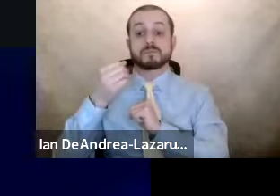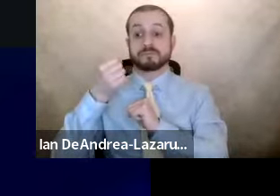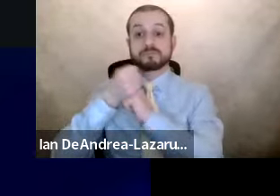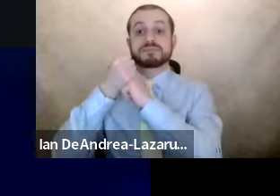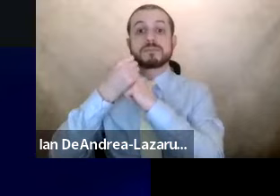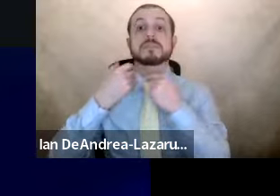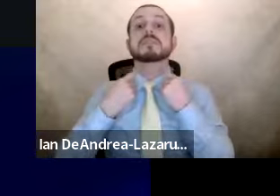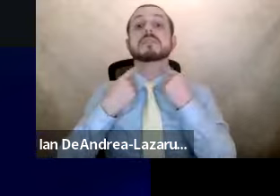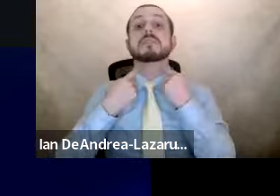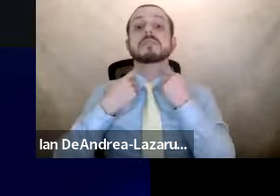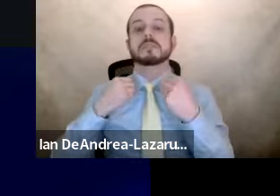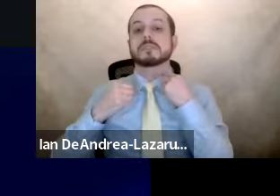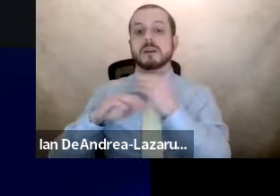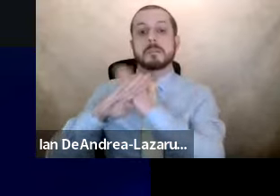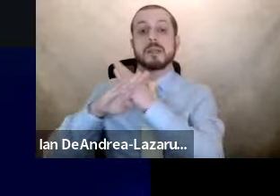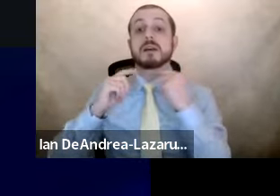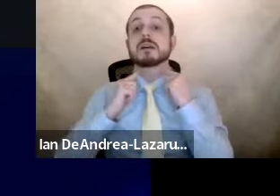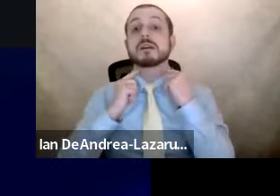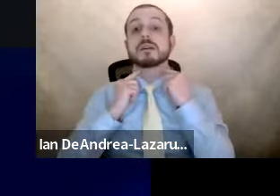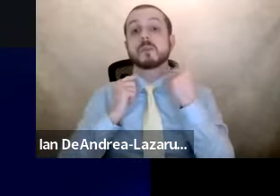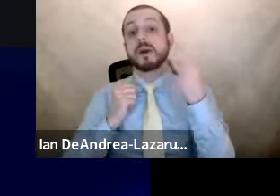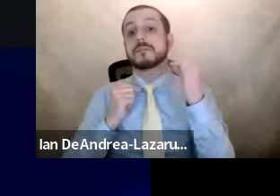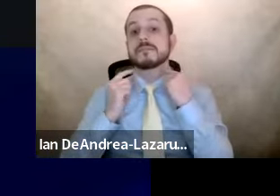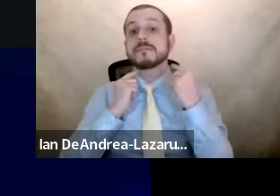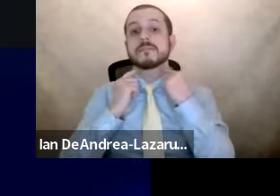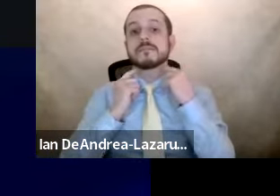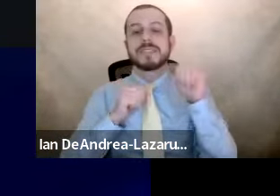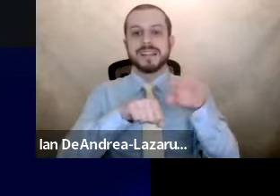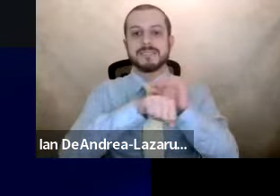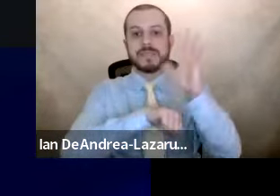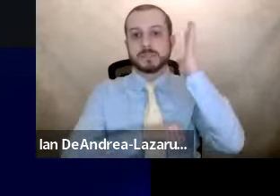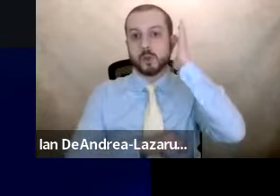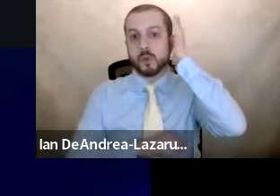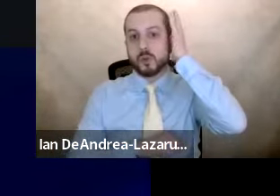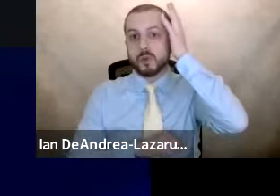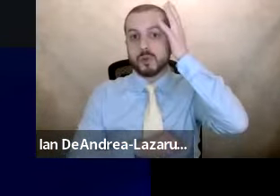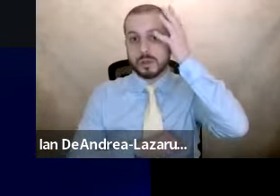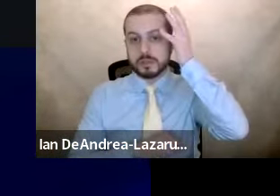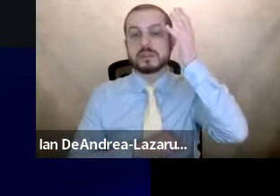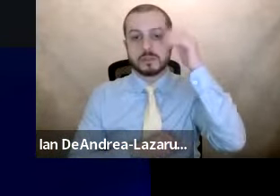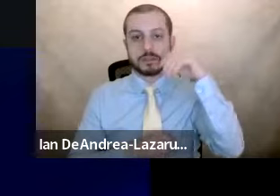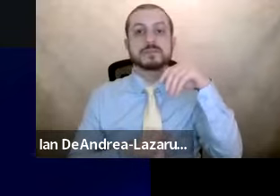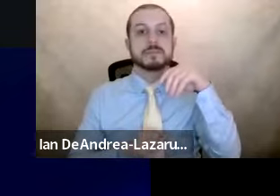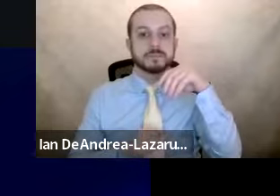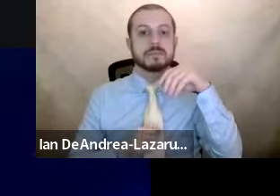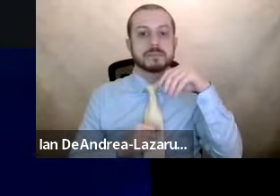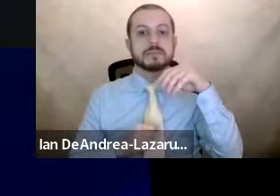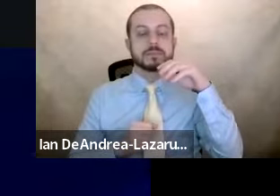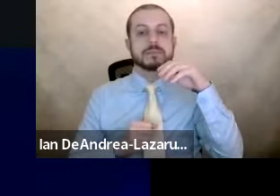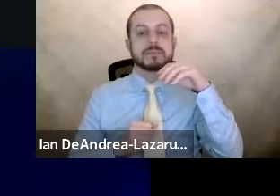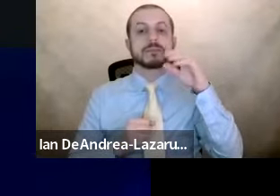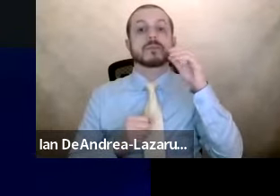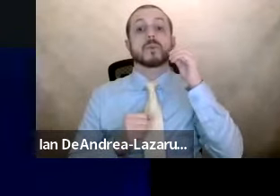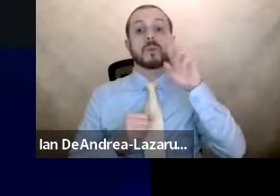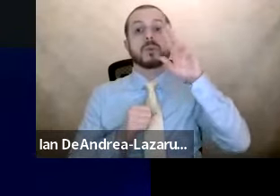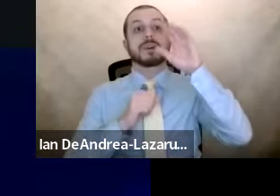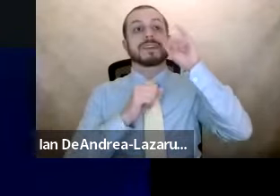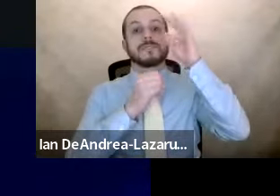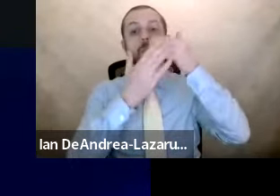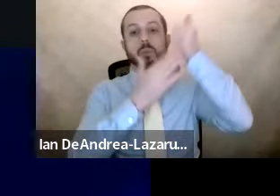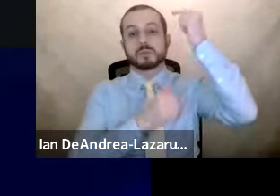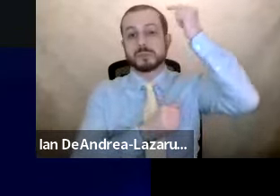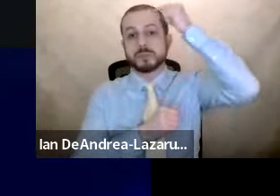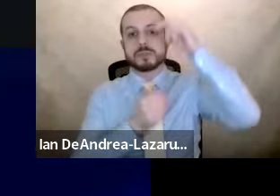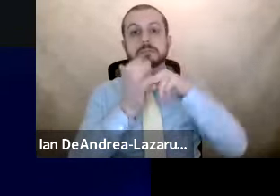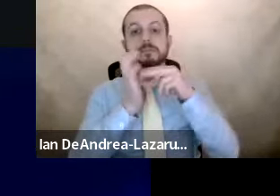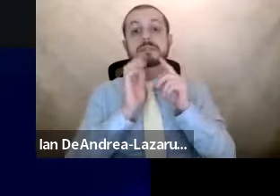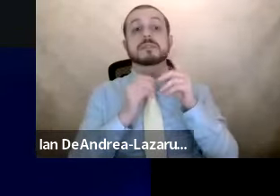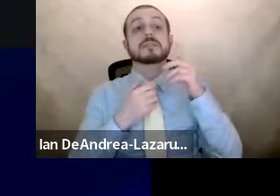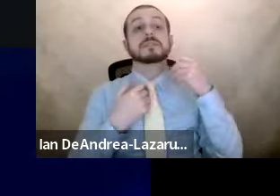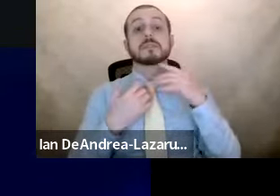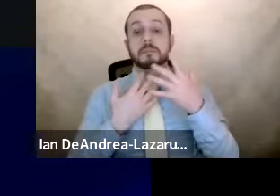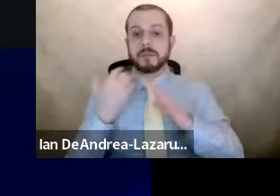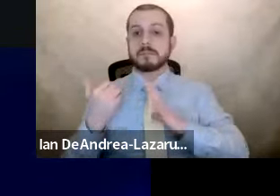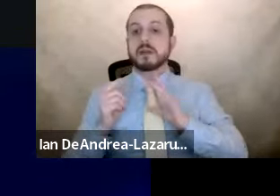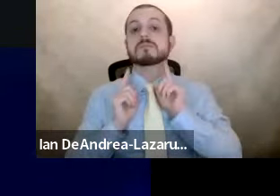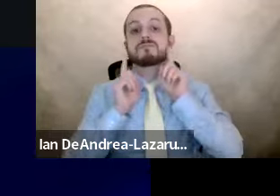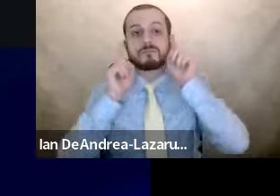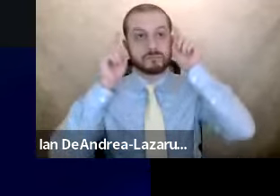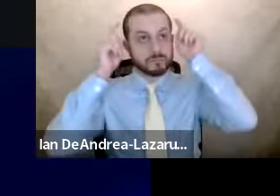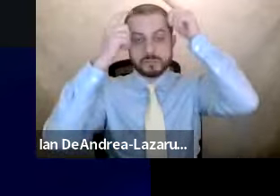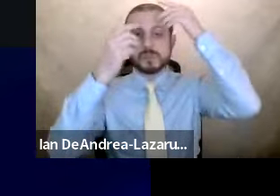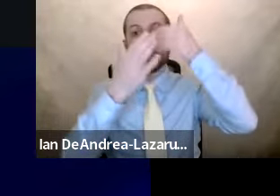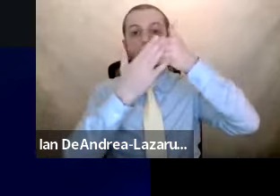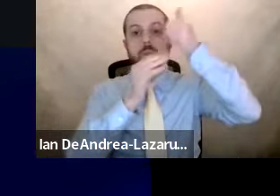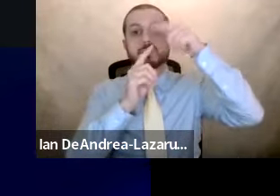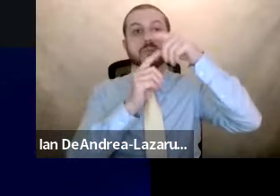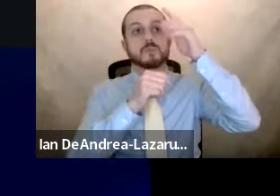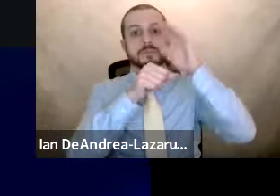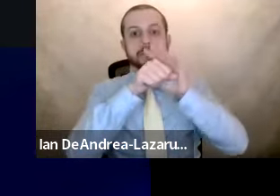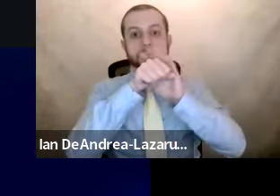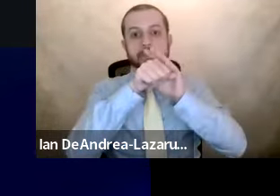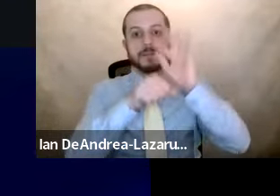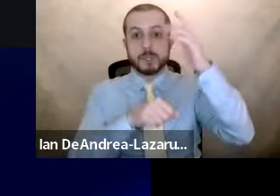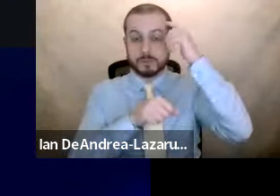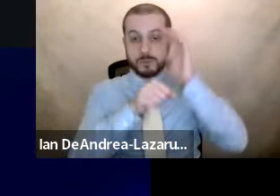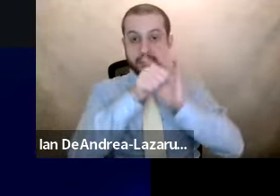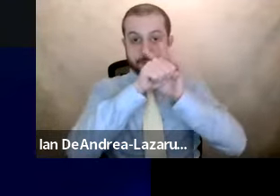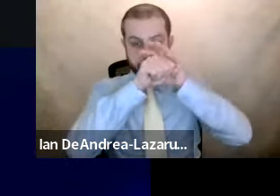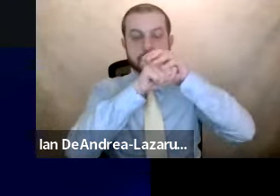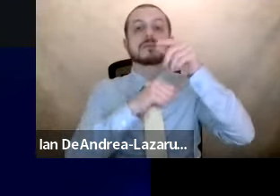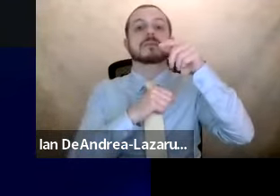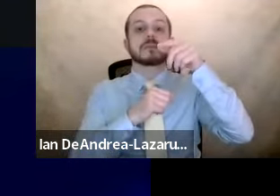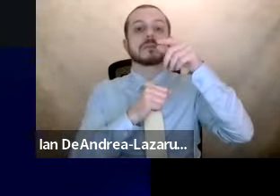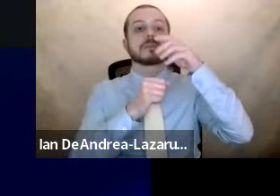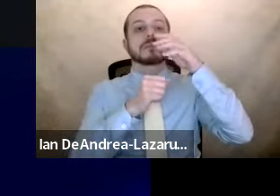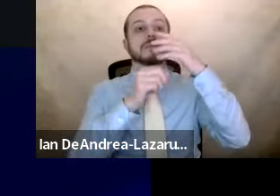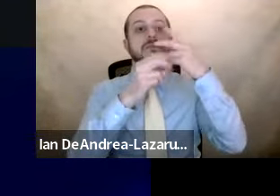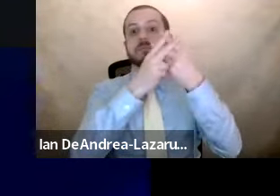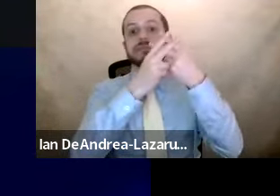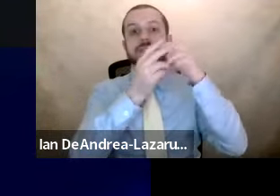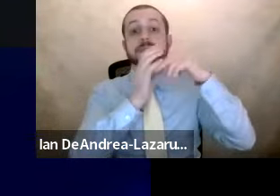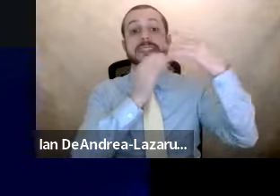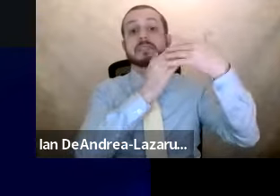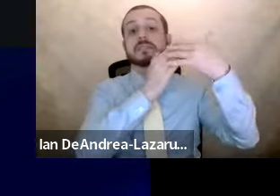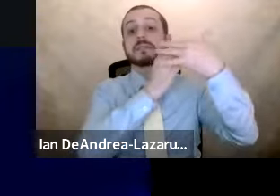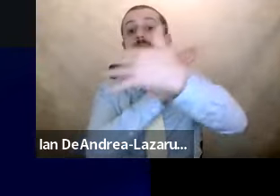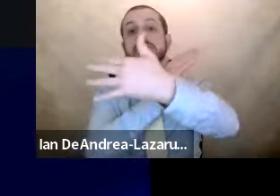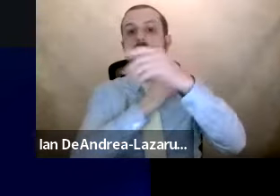Depending on where in the brain that lack of oxygen happens, you'll see symptoms in certain parts of yur body.